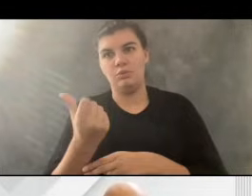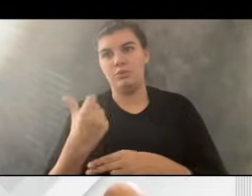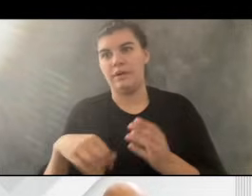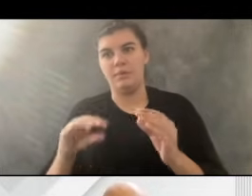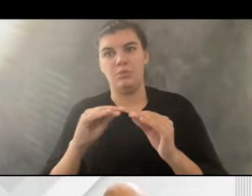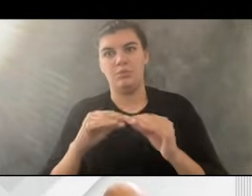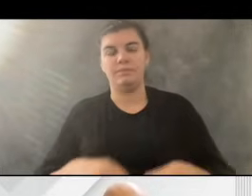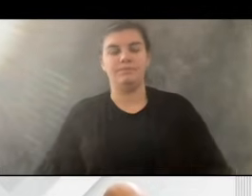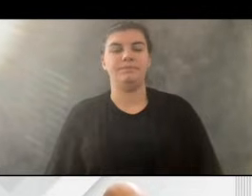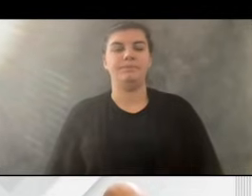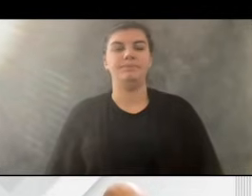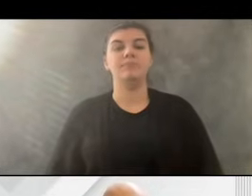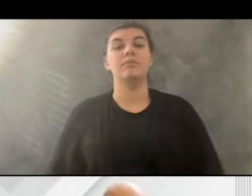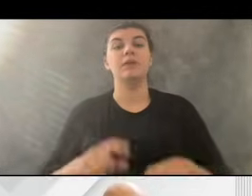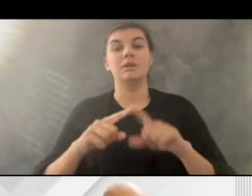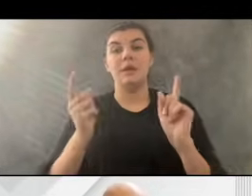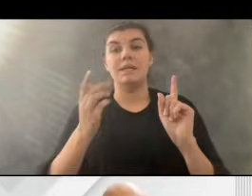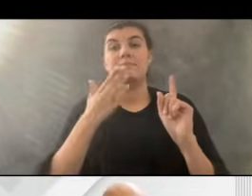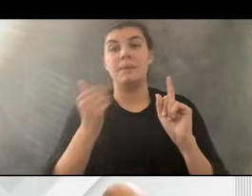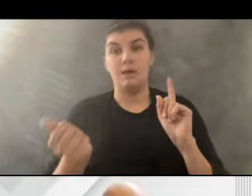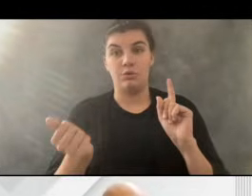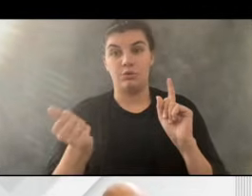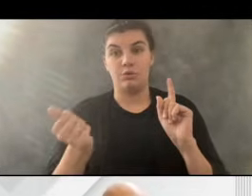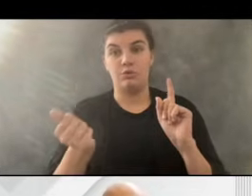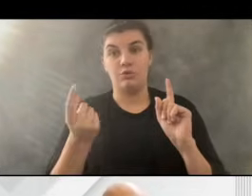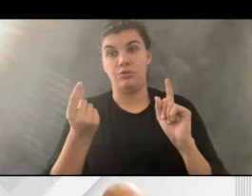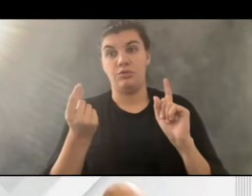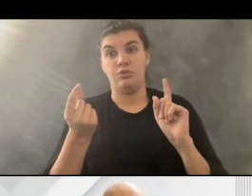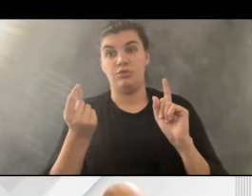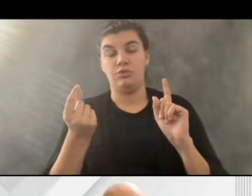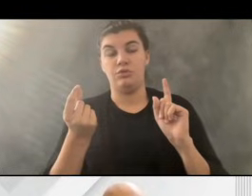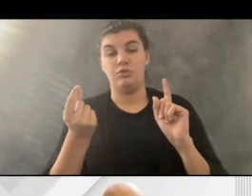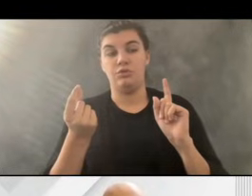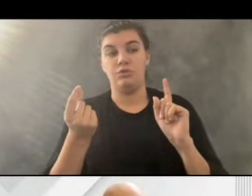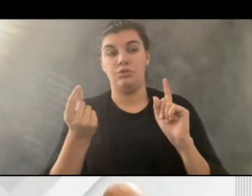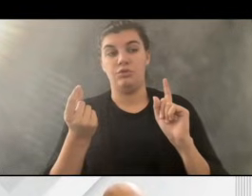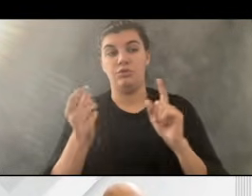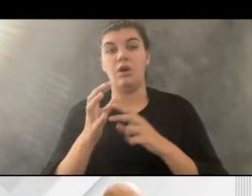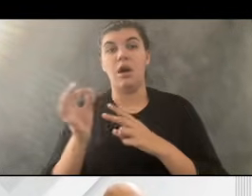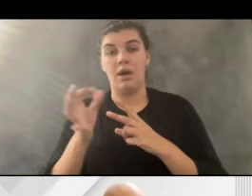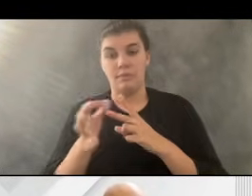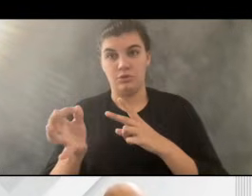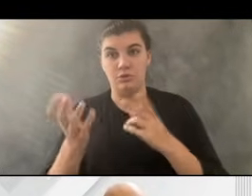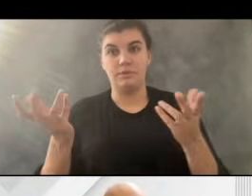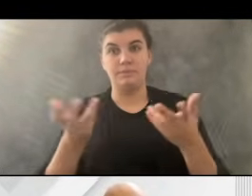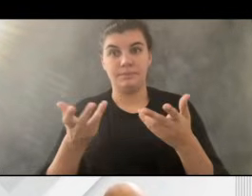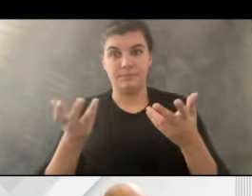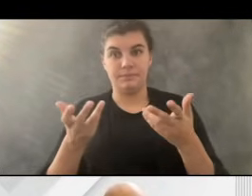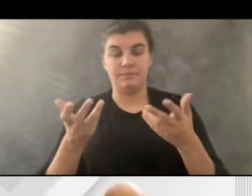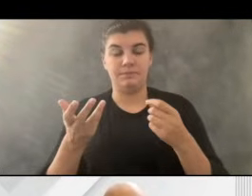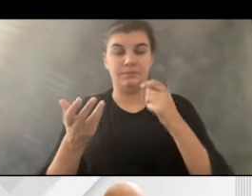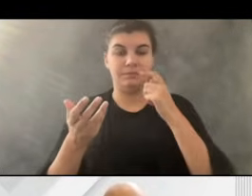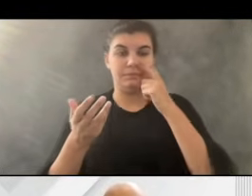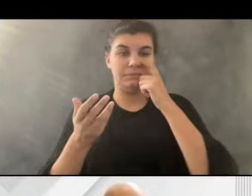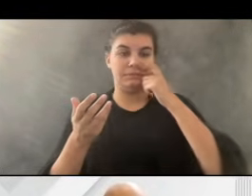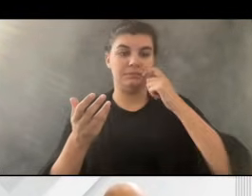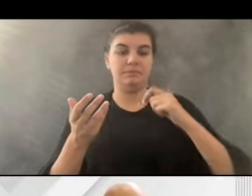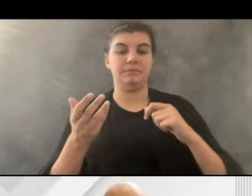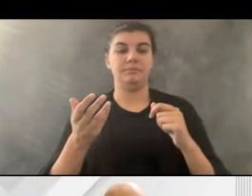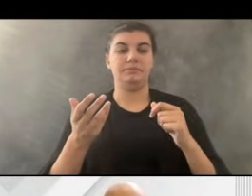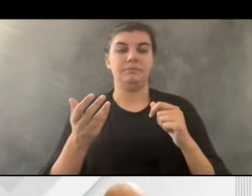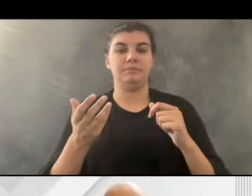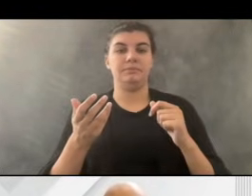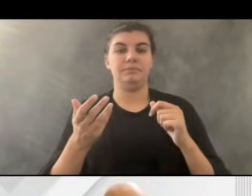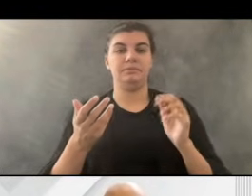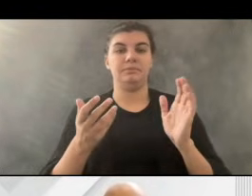A better accessible option for that pedestrian push button is a push button that's easily pressed